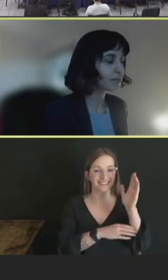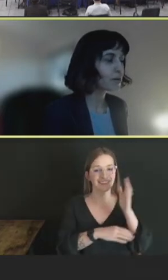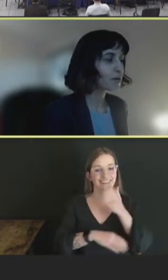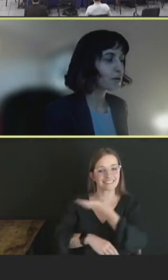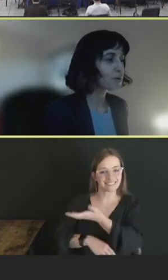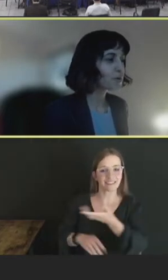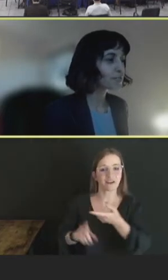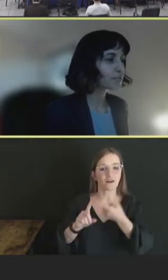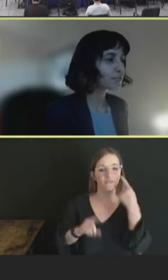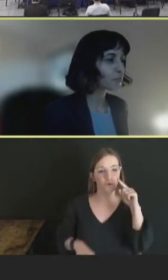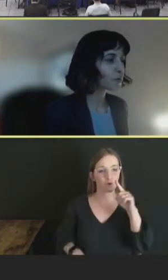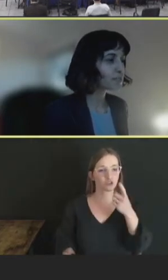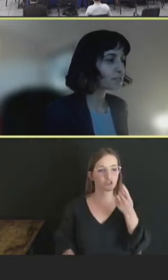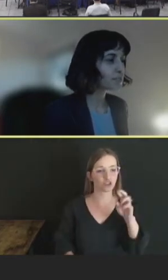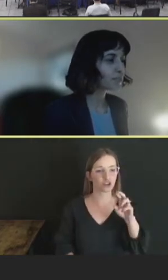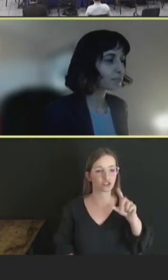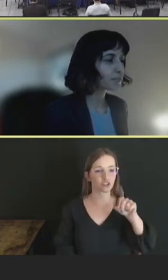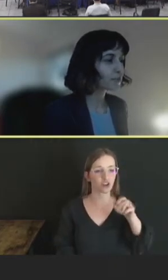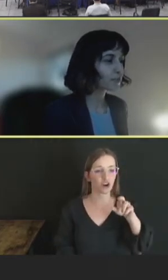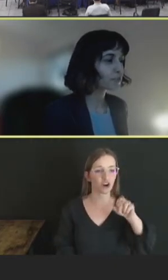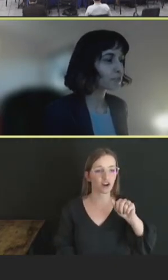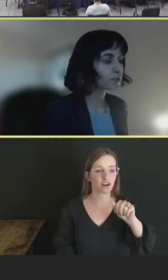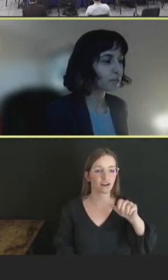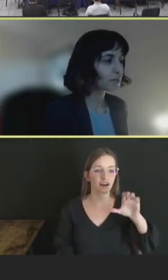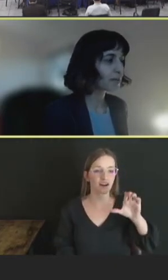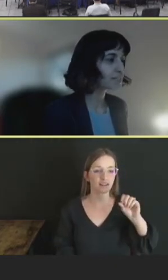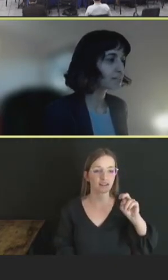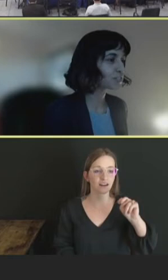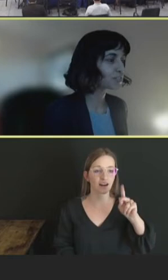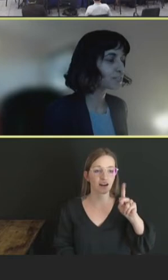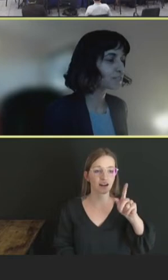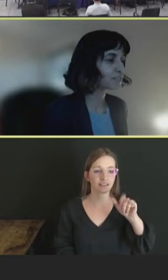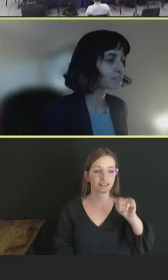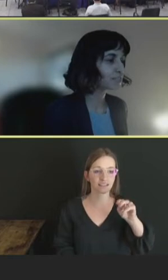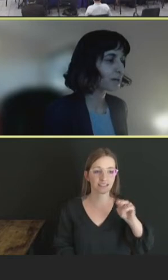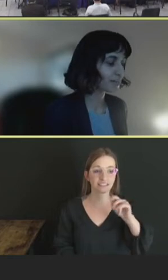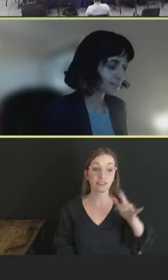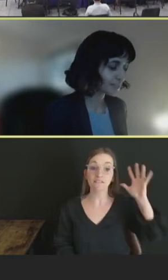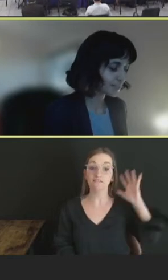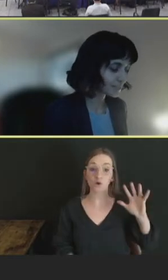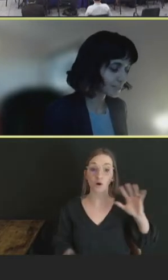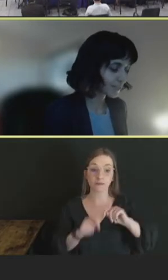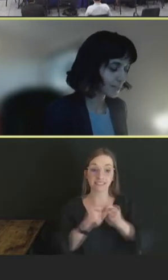who is the former team lead for the Global Immunization Safety Team at CDC.